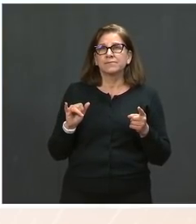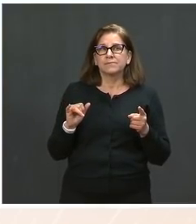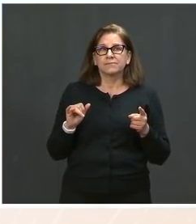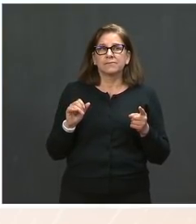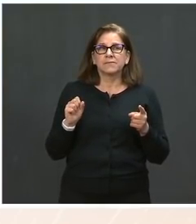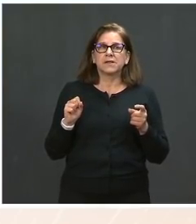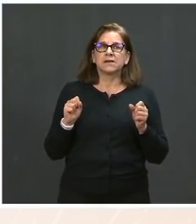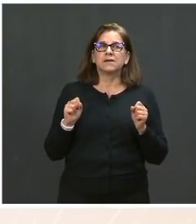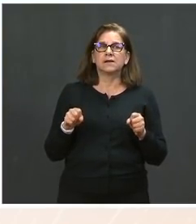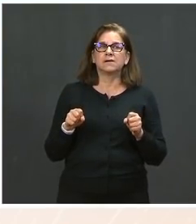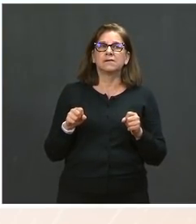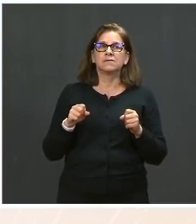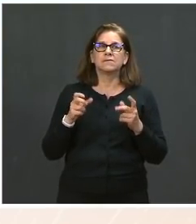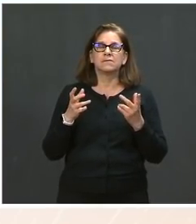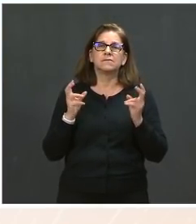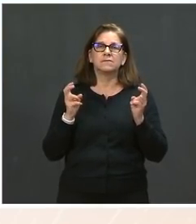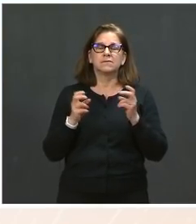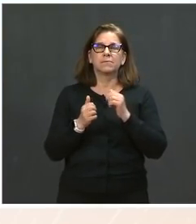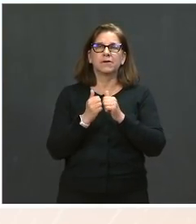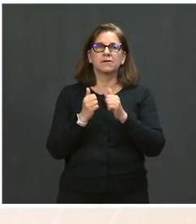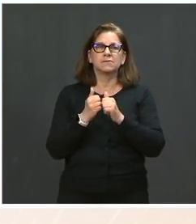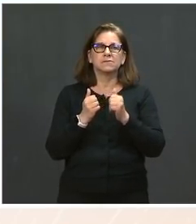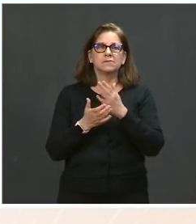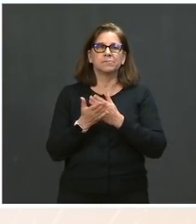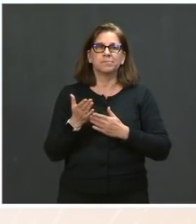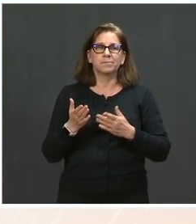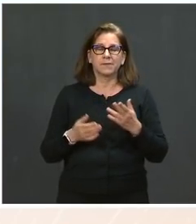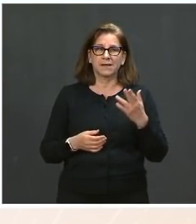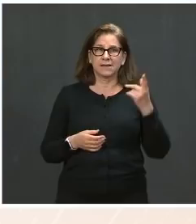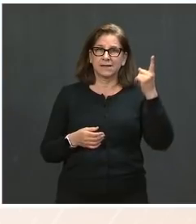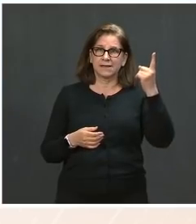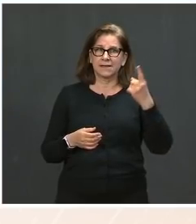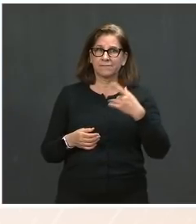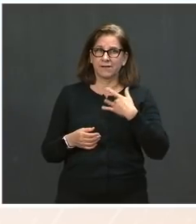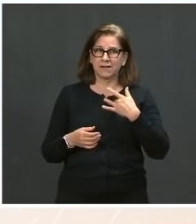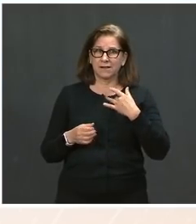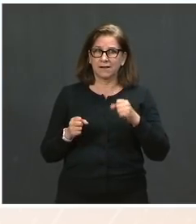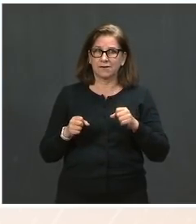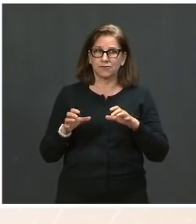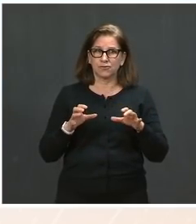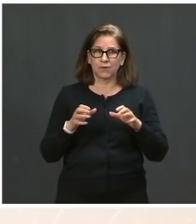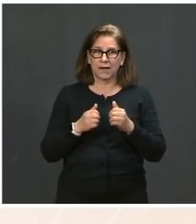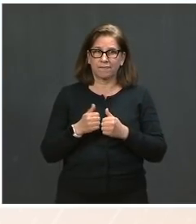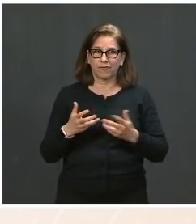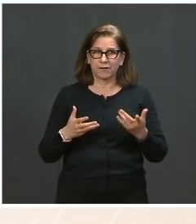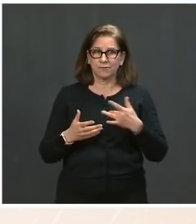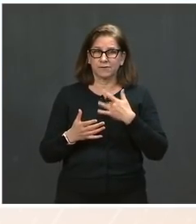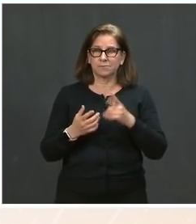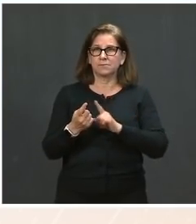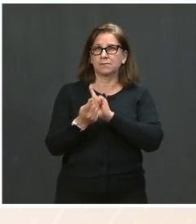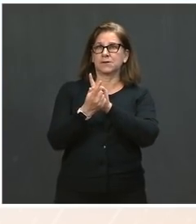Does the President feel that he's doing everything he can to meet the scope of these commitments right now? Ms. Psaki: Well, today, the administration announced